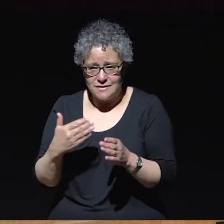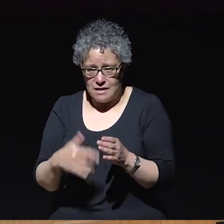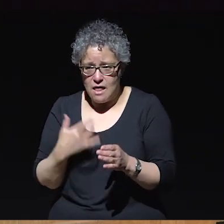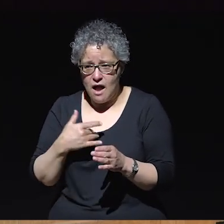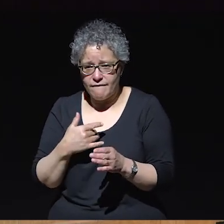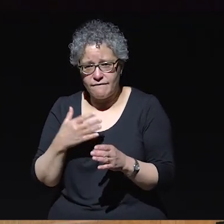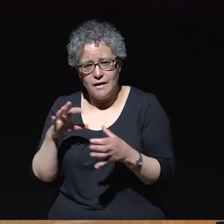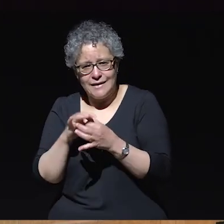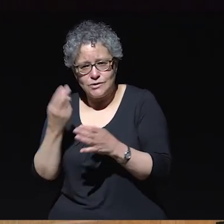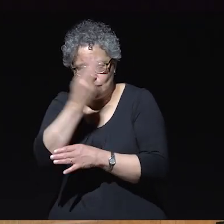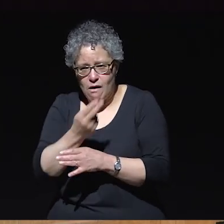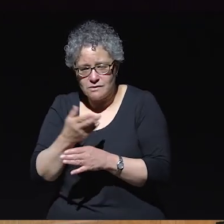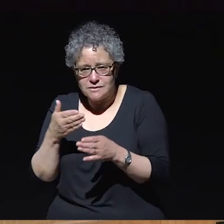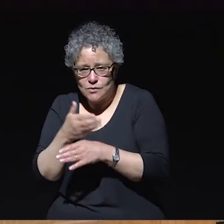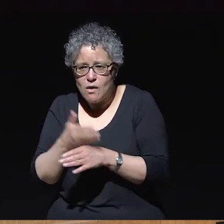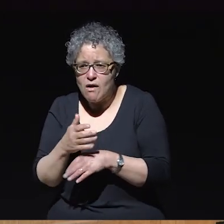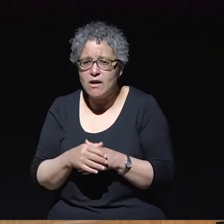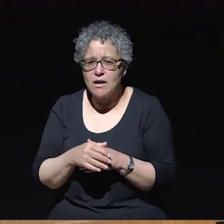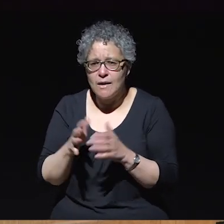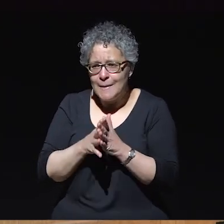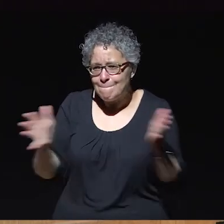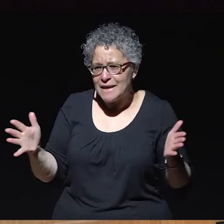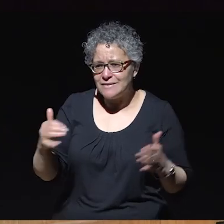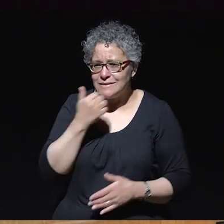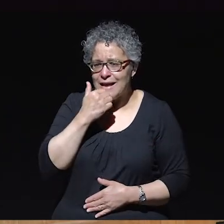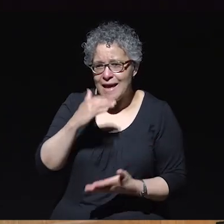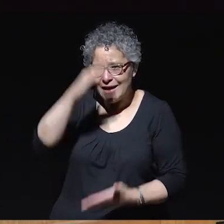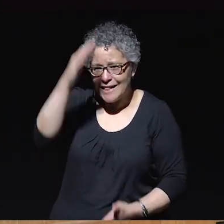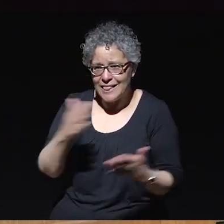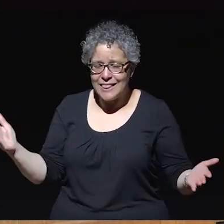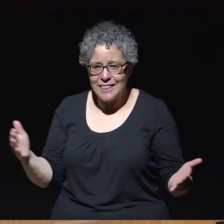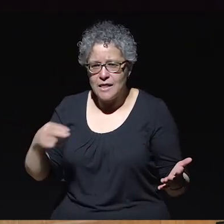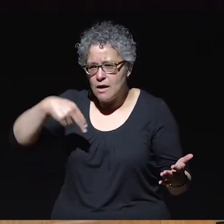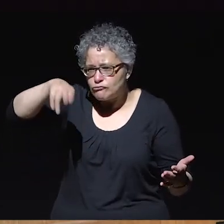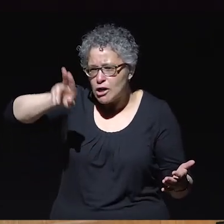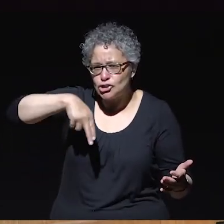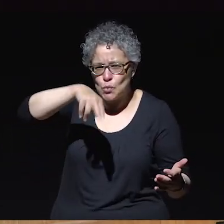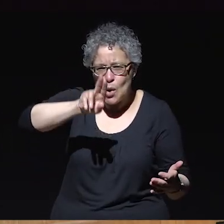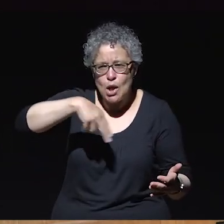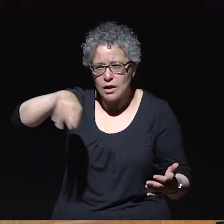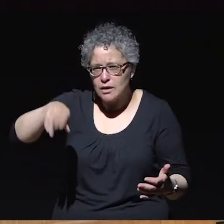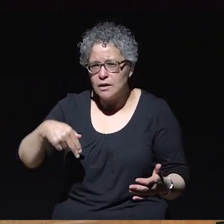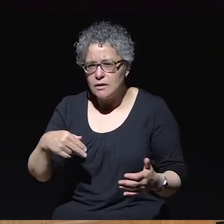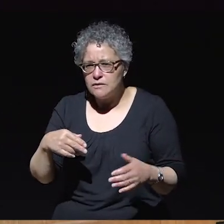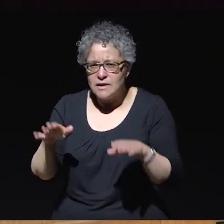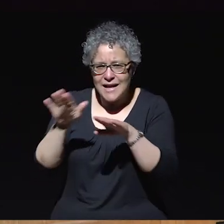working on a bigger scale, with brushwork that's becoming increasingly loose and like Van Dyck, thin layers of paint, glazes,